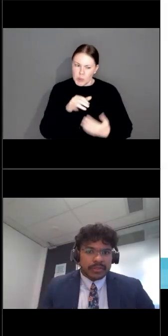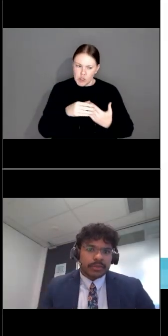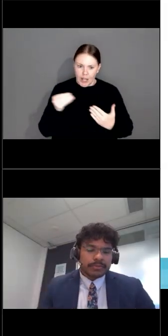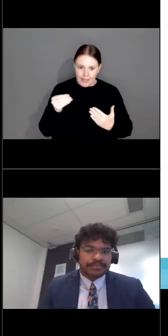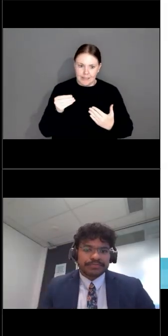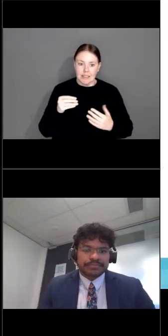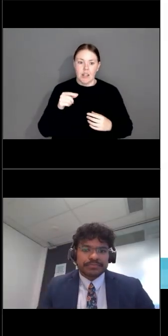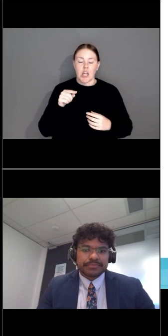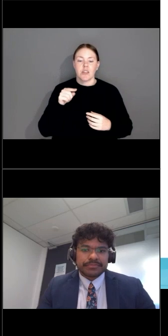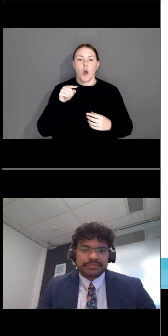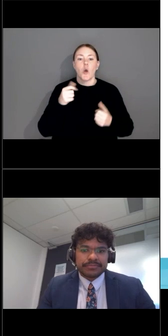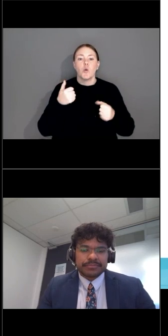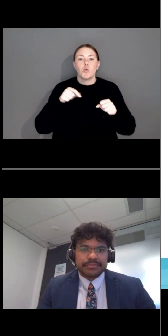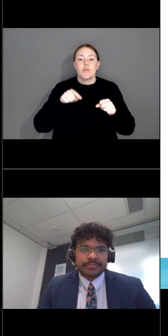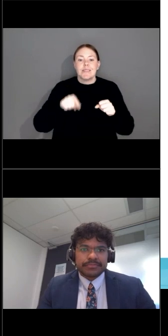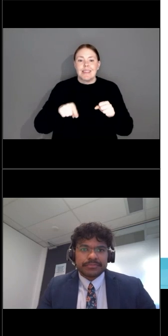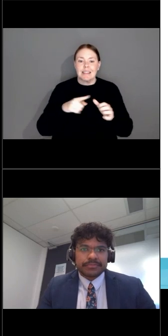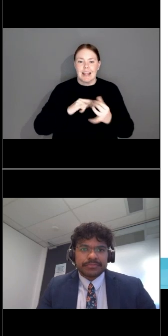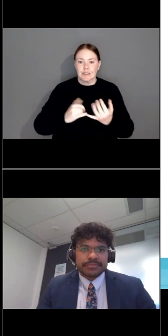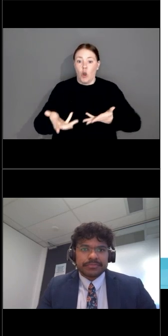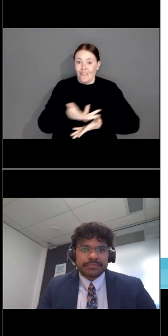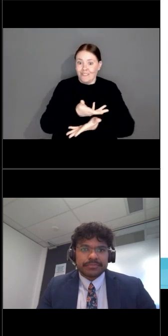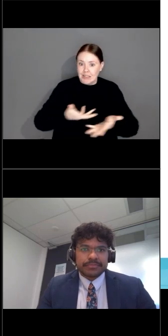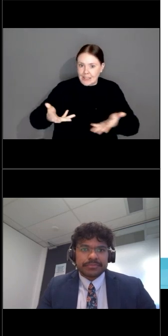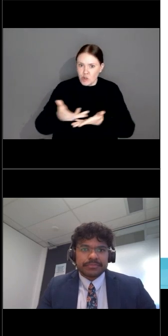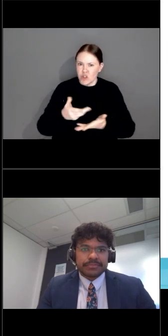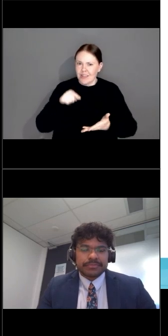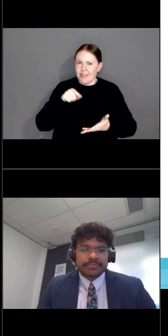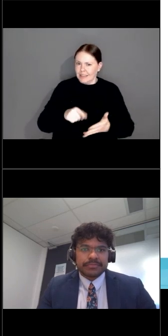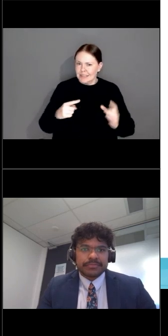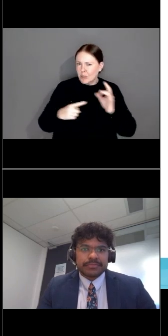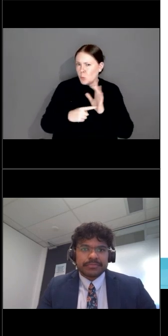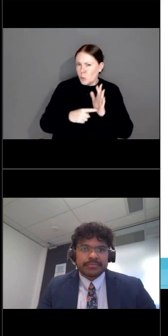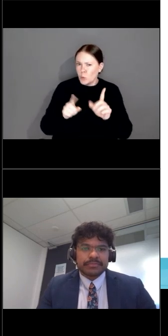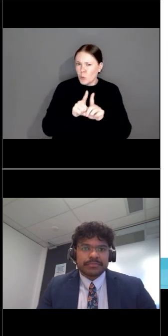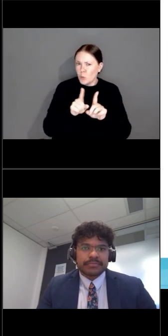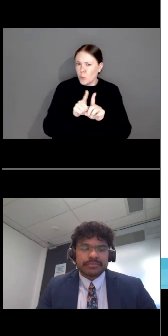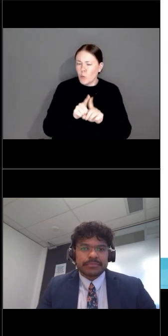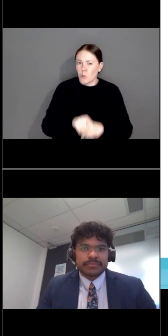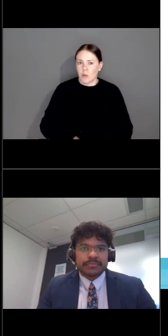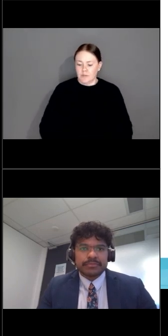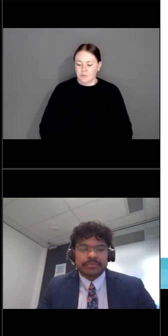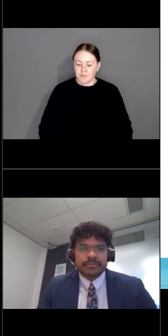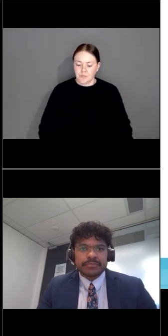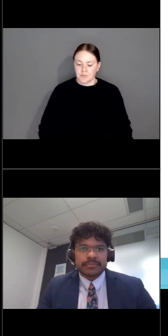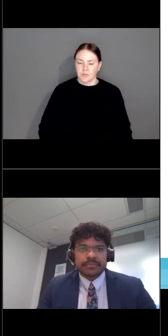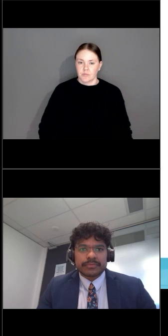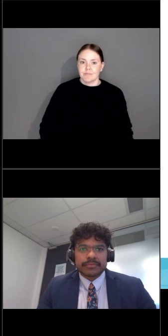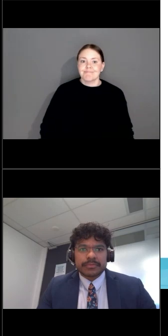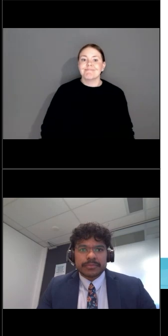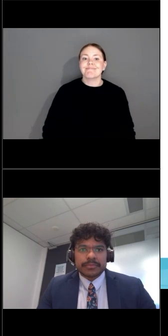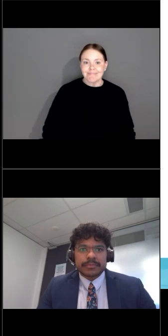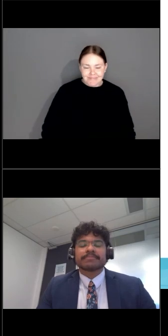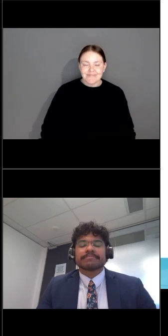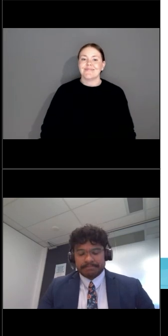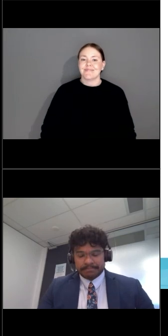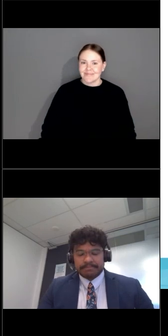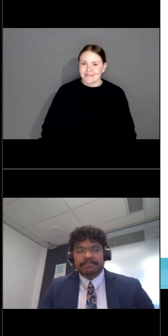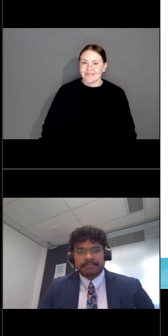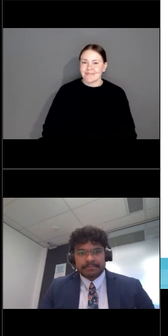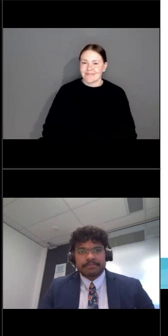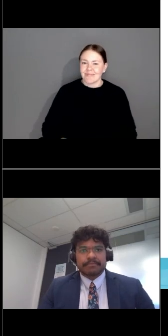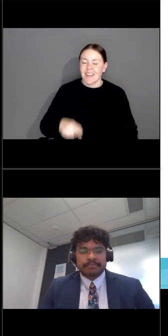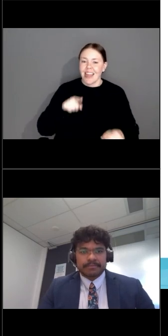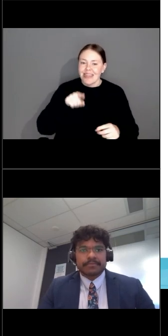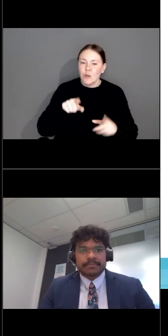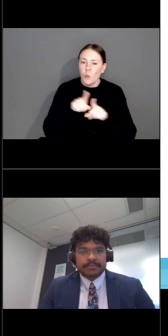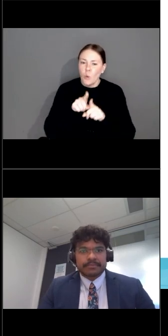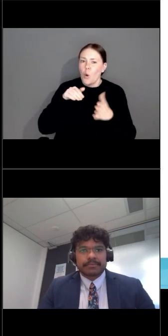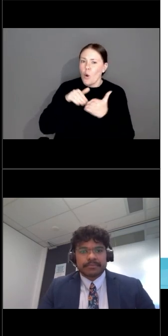too yeah I think it also helps people to remember what's going on in their life because Court's so